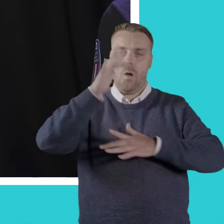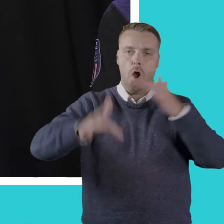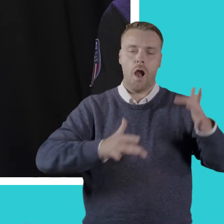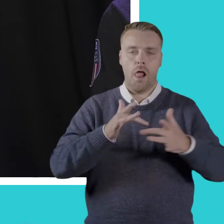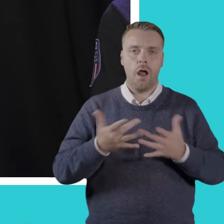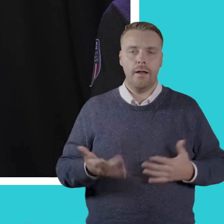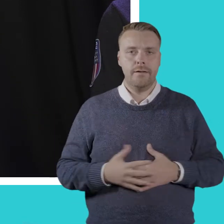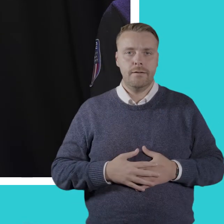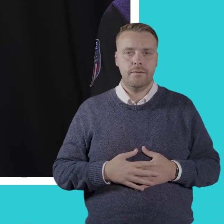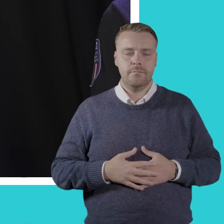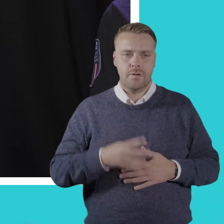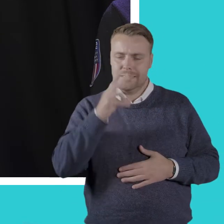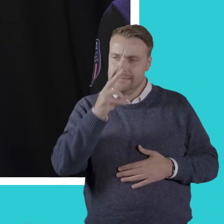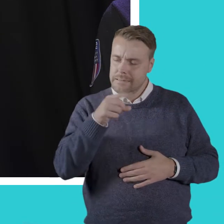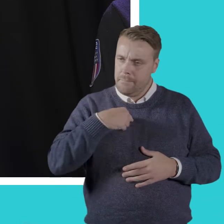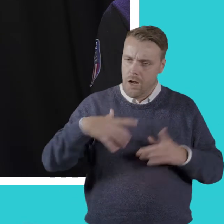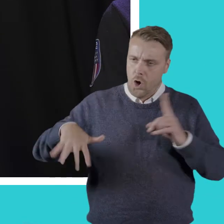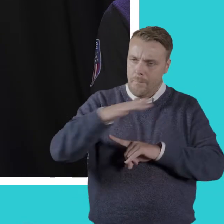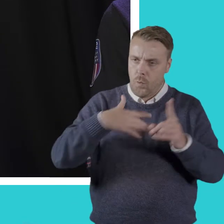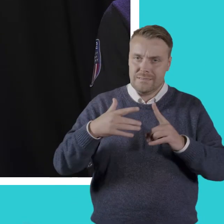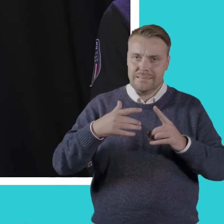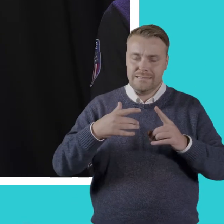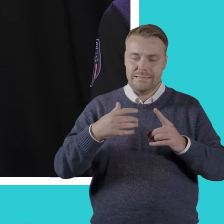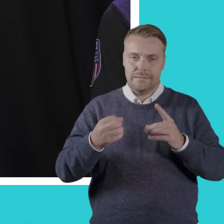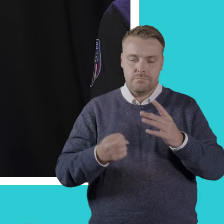how so much of my community has come off from the internet or digital spaces